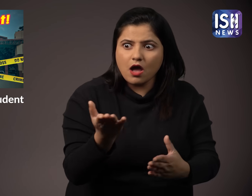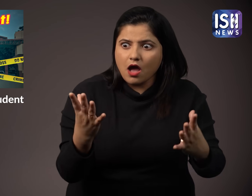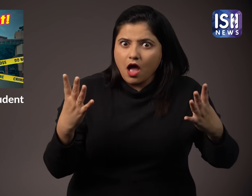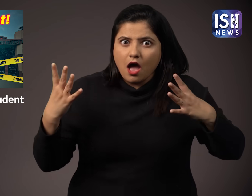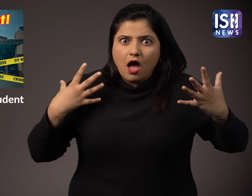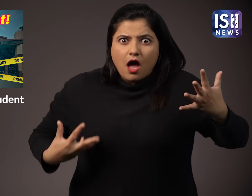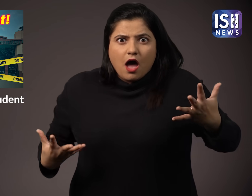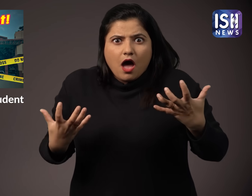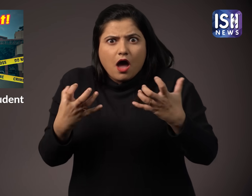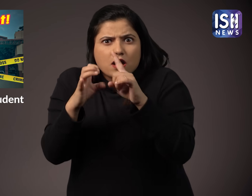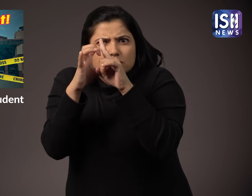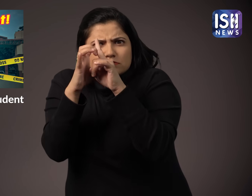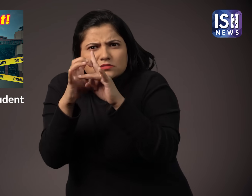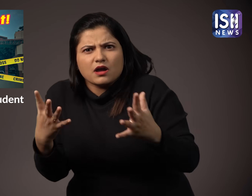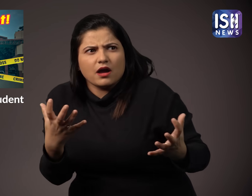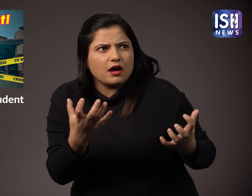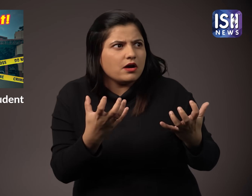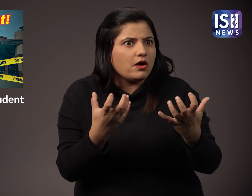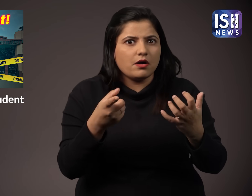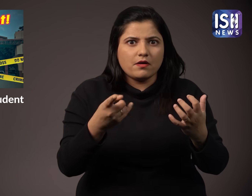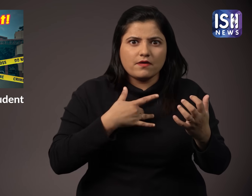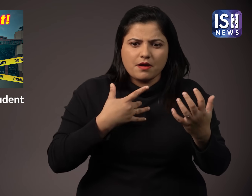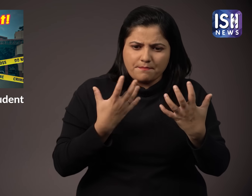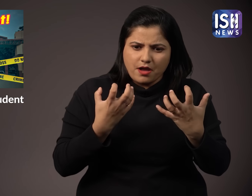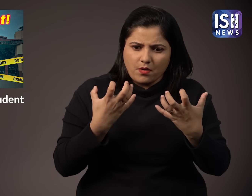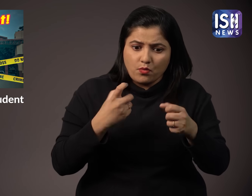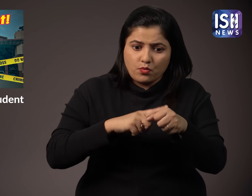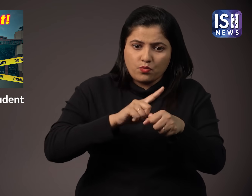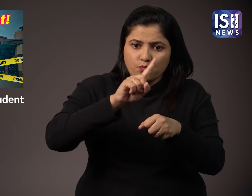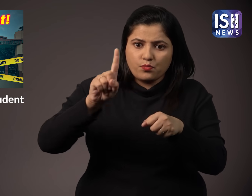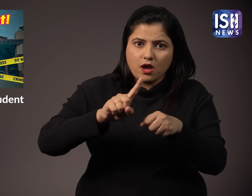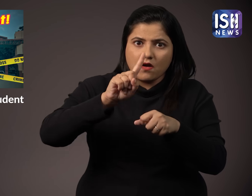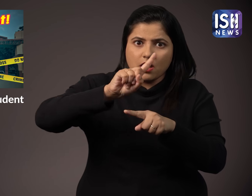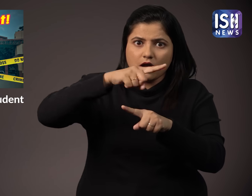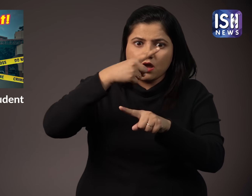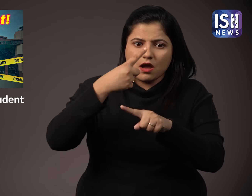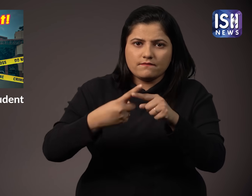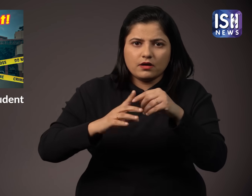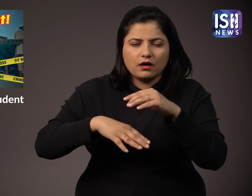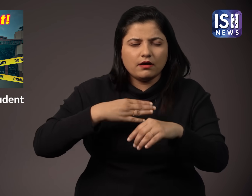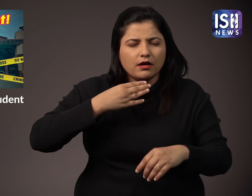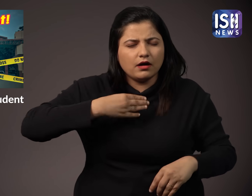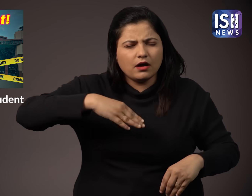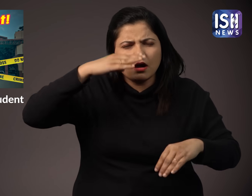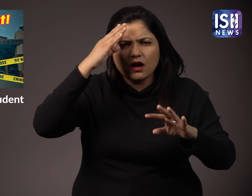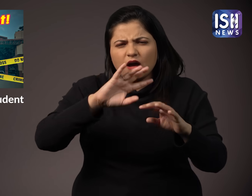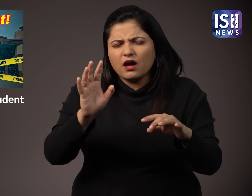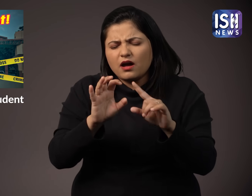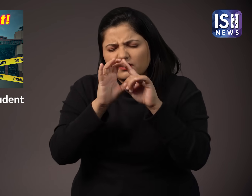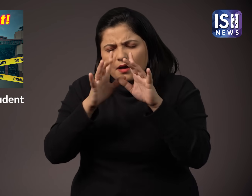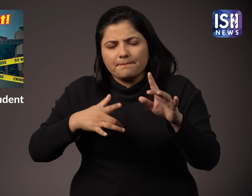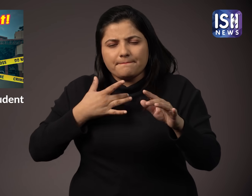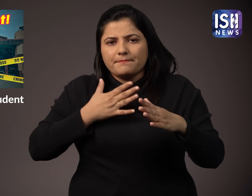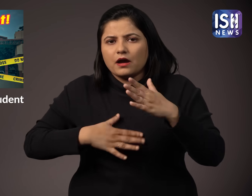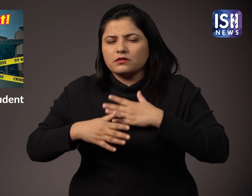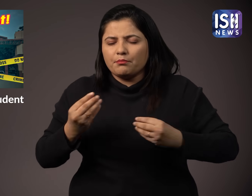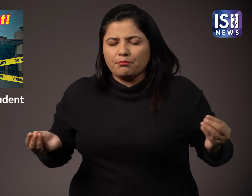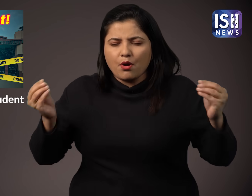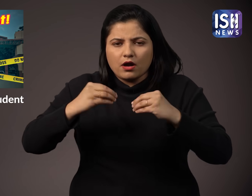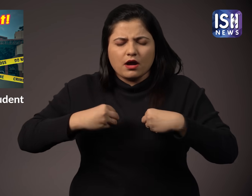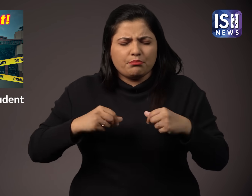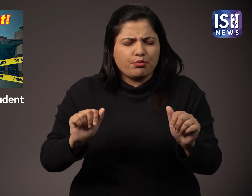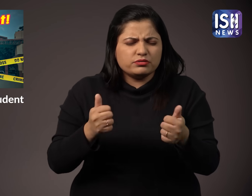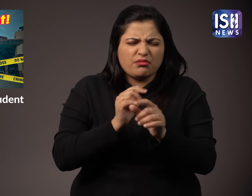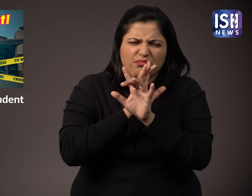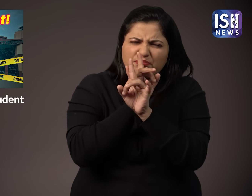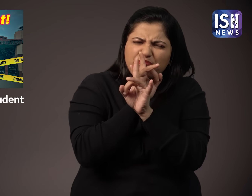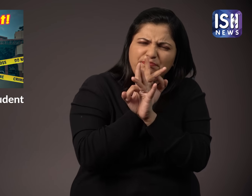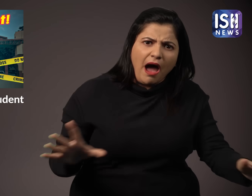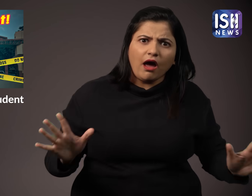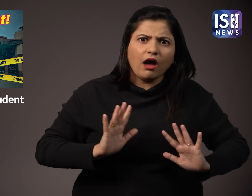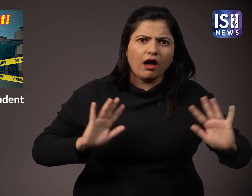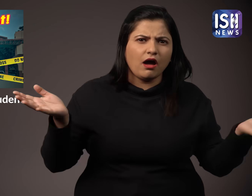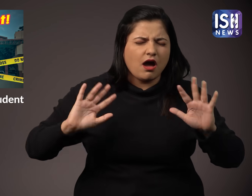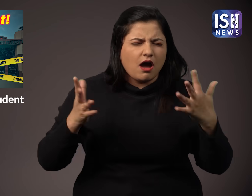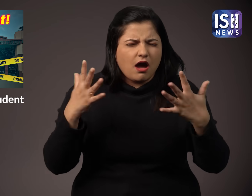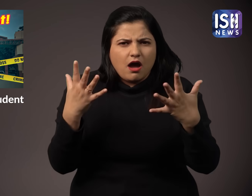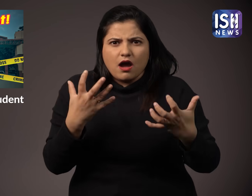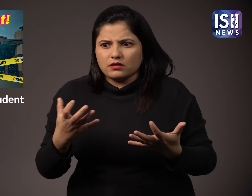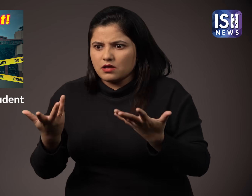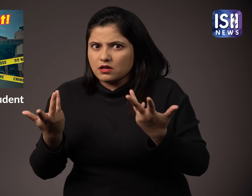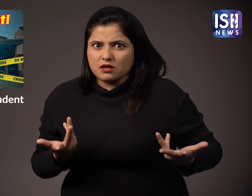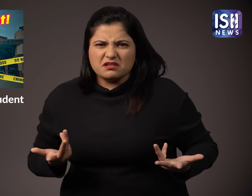Akhil was in a lot of pain. After 1.5 hours, his patience had worn out. He could not bear the pain anymore.